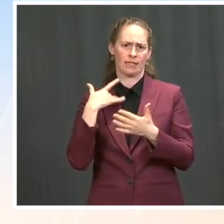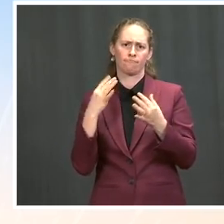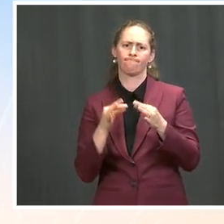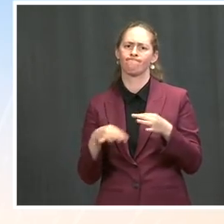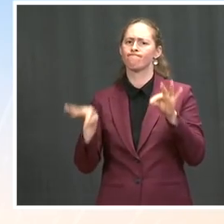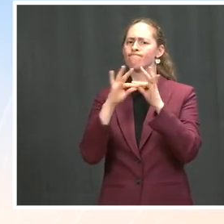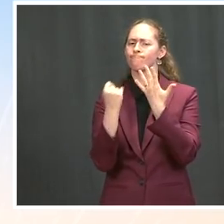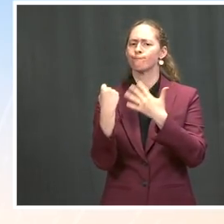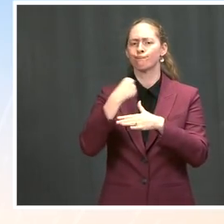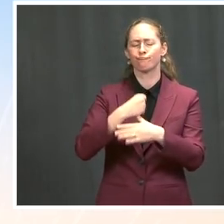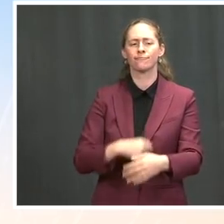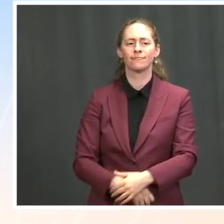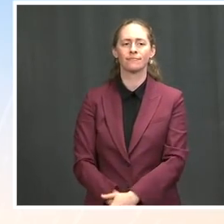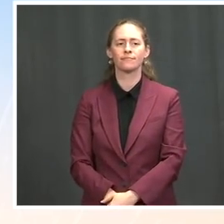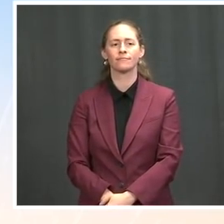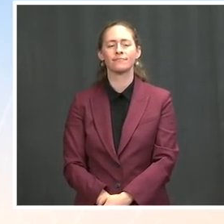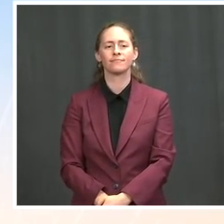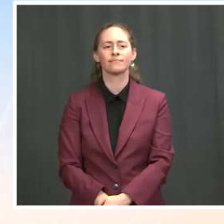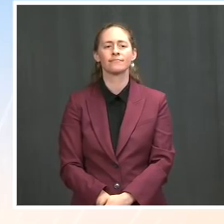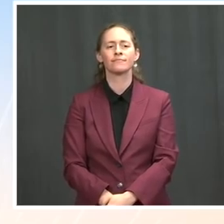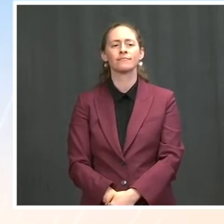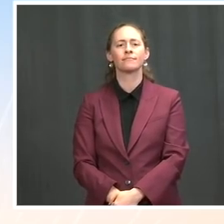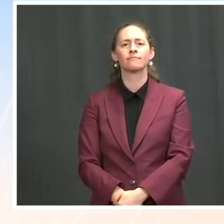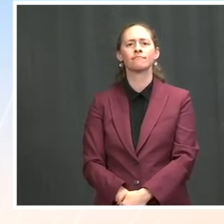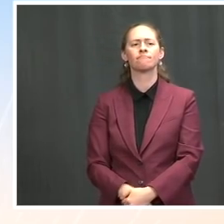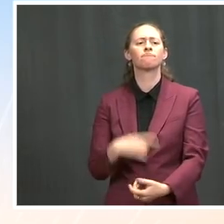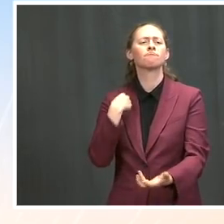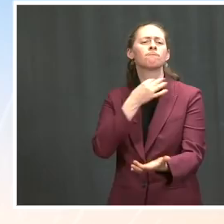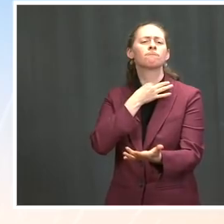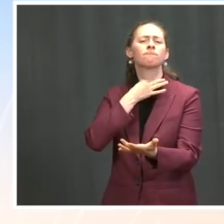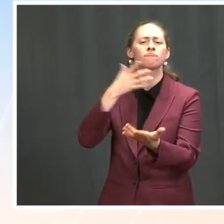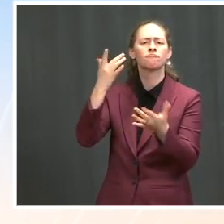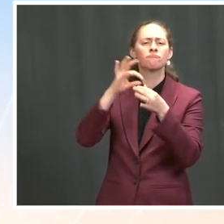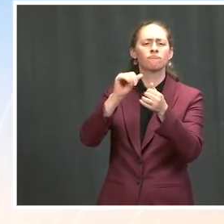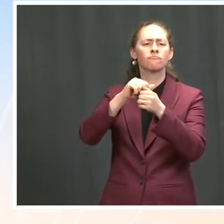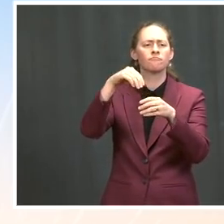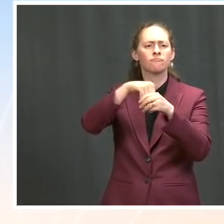that have already been discussed. Ms. Psaki: Sure. The Press: First, on infrastructure, the meeting that would be taking place at the White House this week: